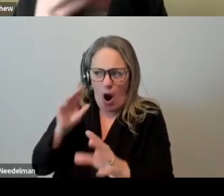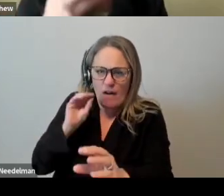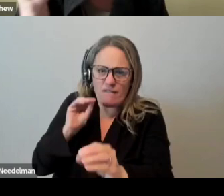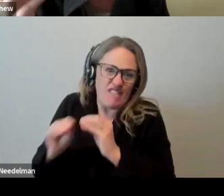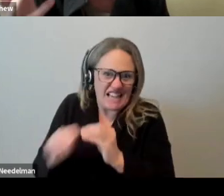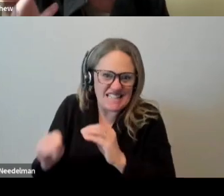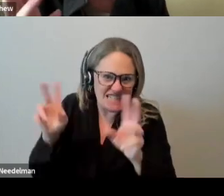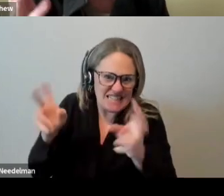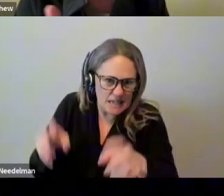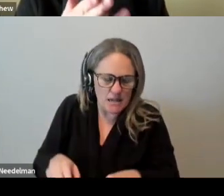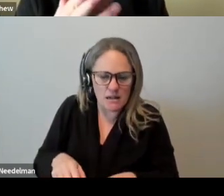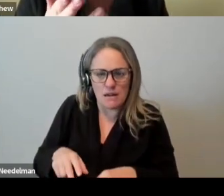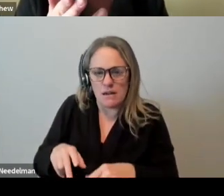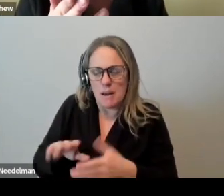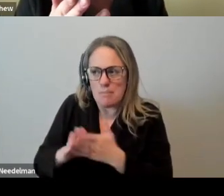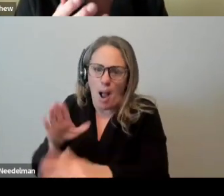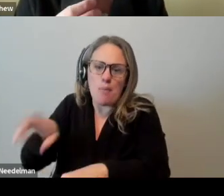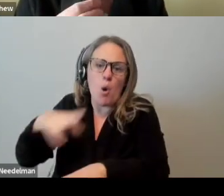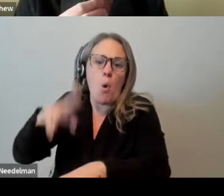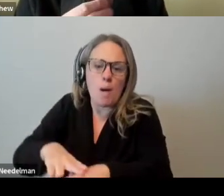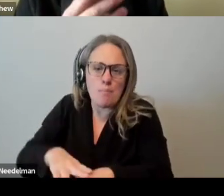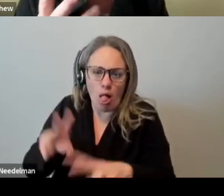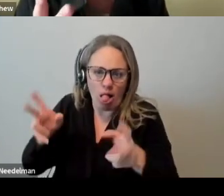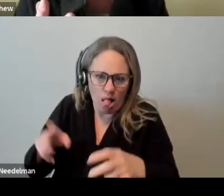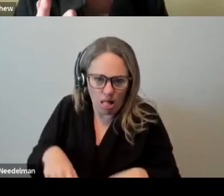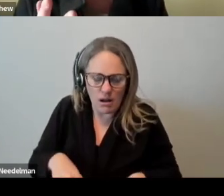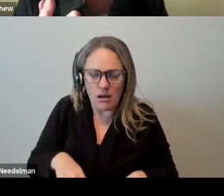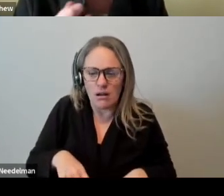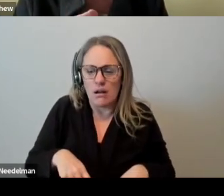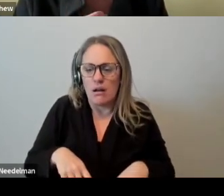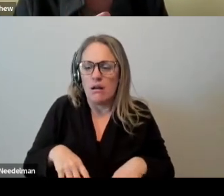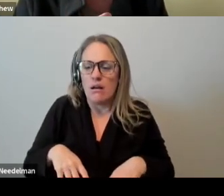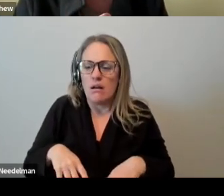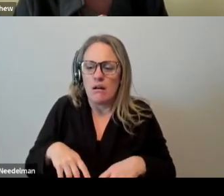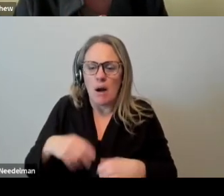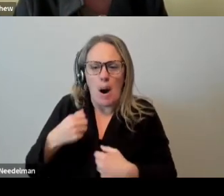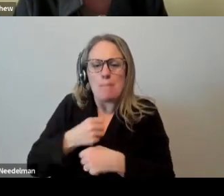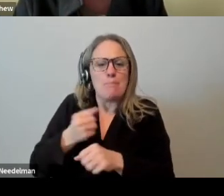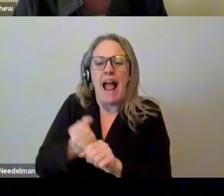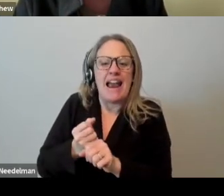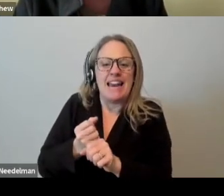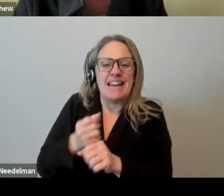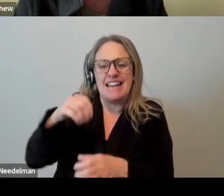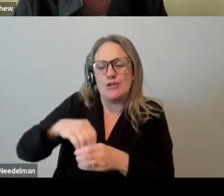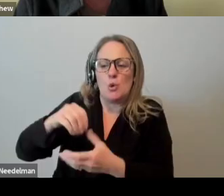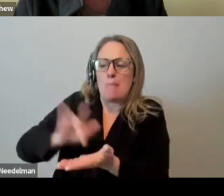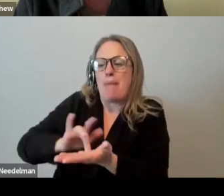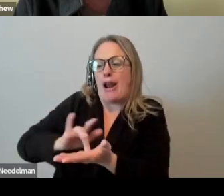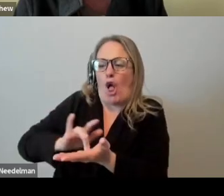made into an image driven by medical professionals and engineers and therapists